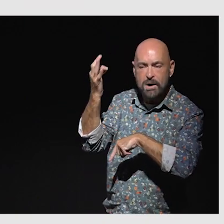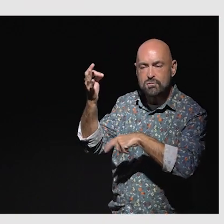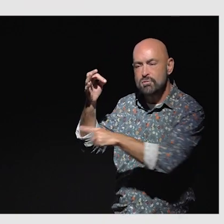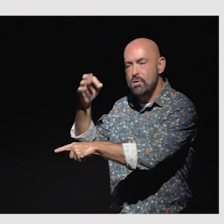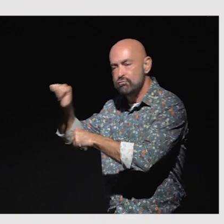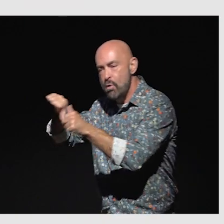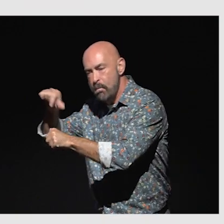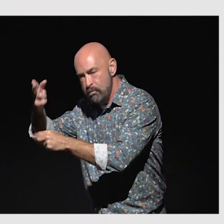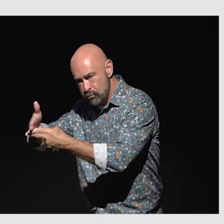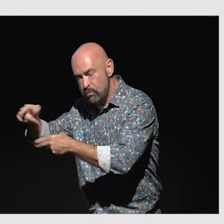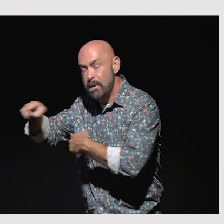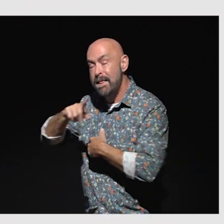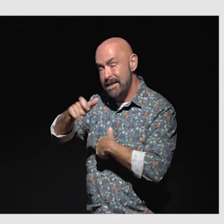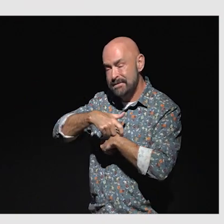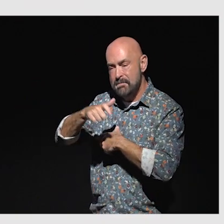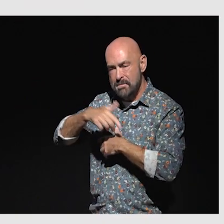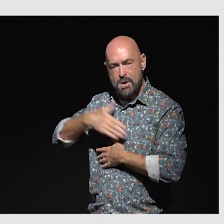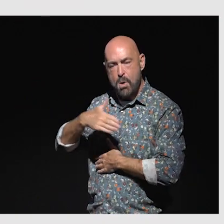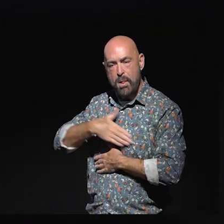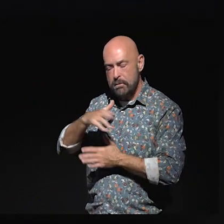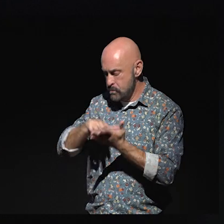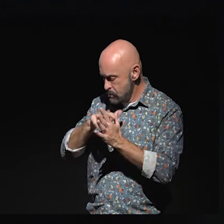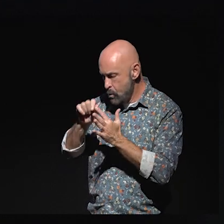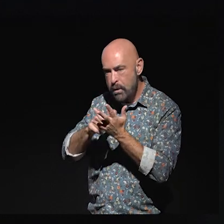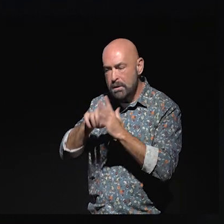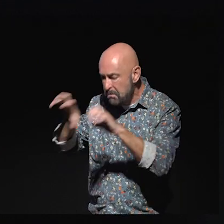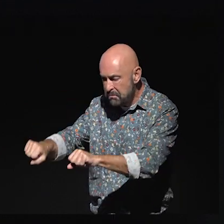during the Napoleonic occupation.